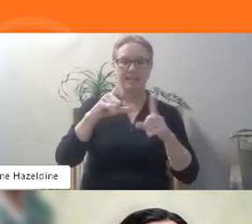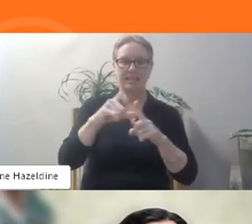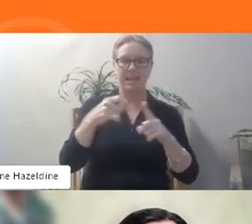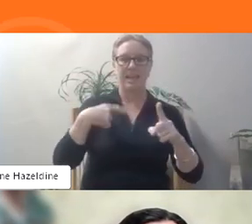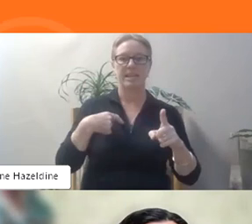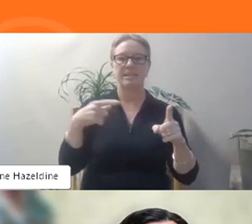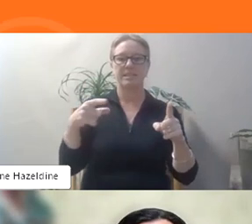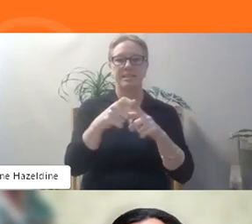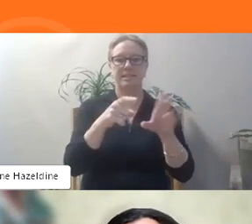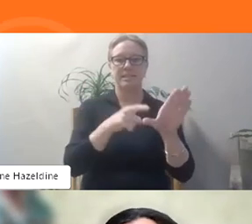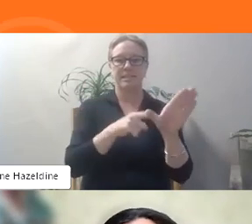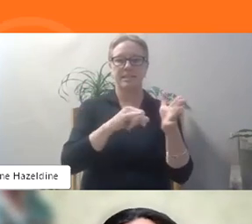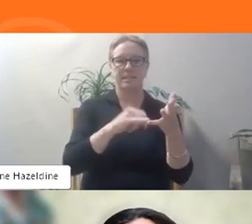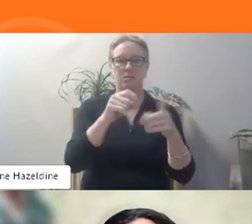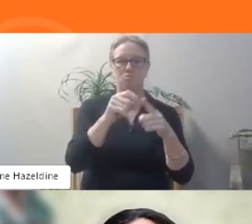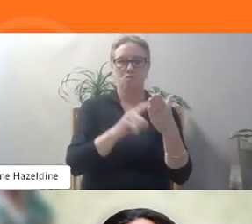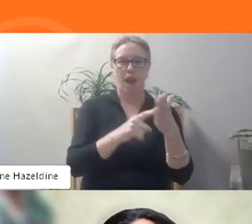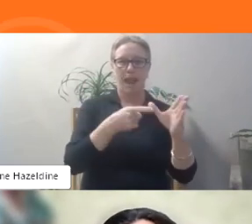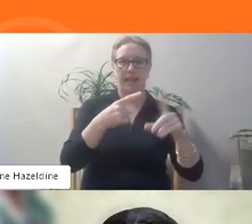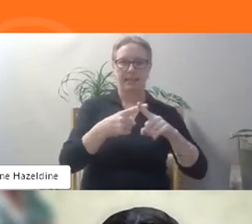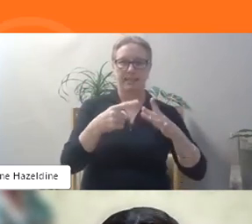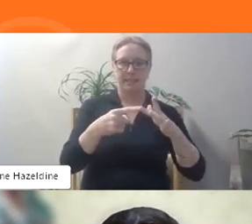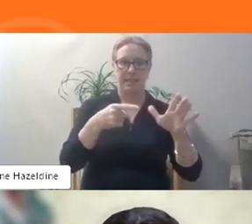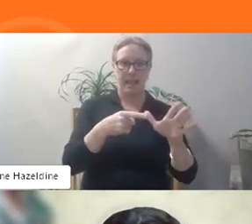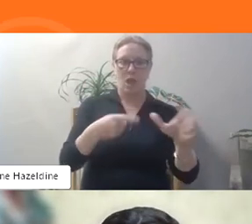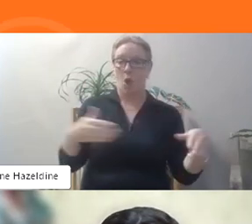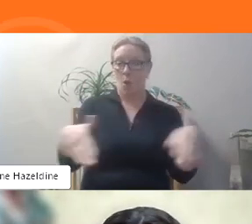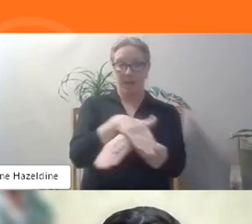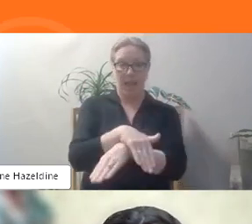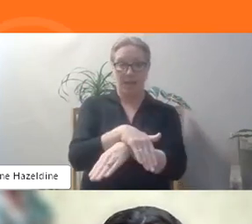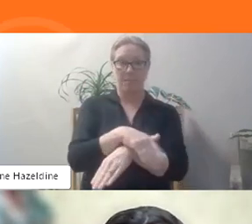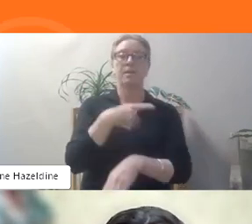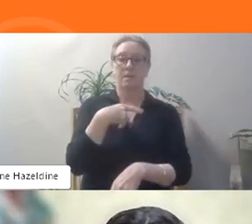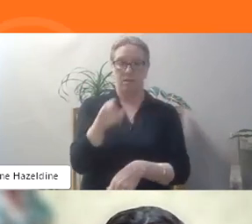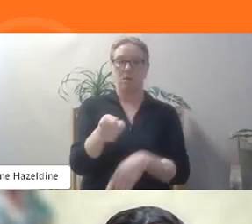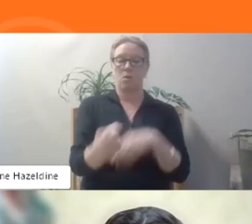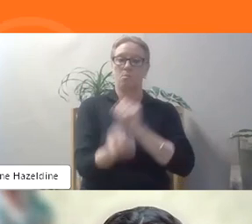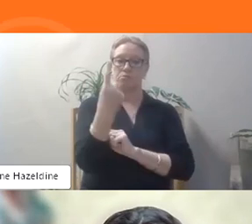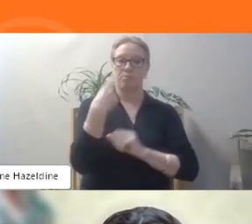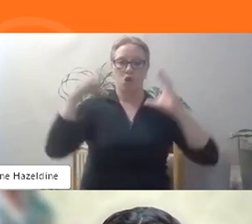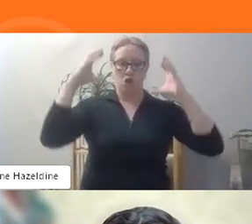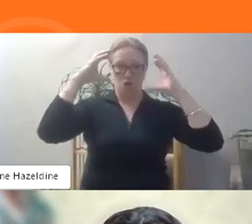overlap with SLD and come all together in what is often called neurodiversity.